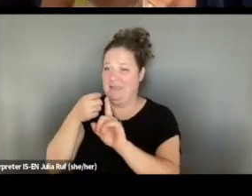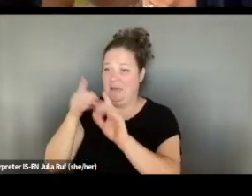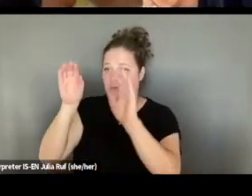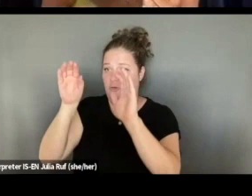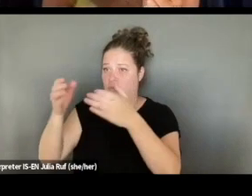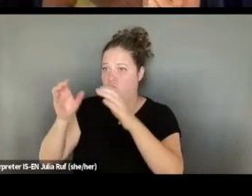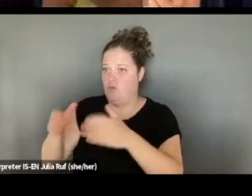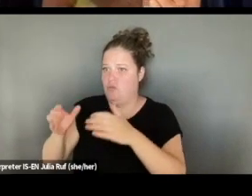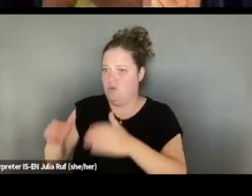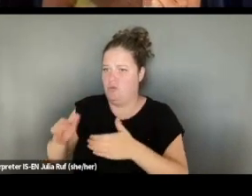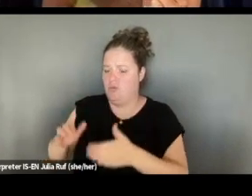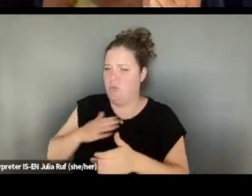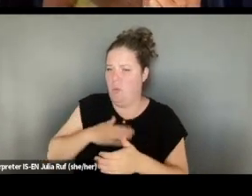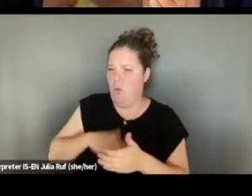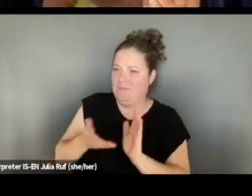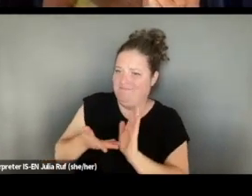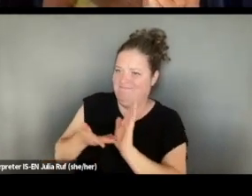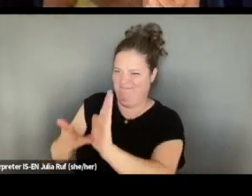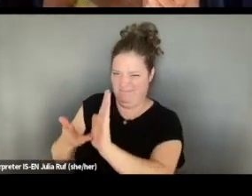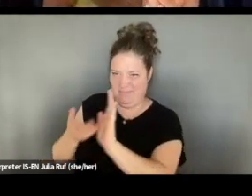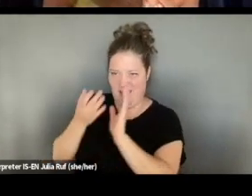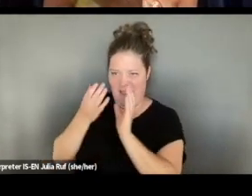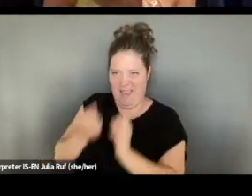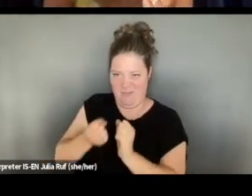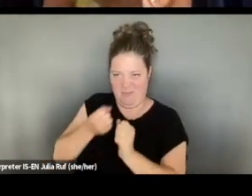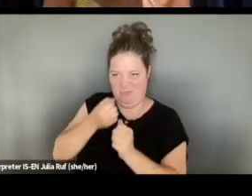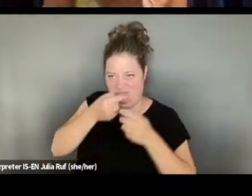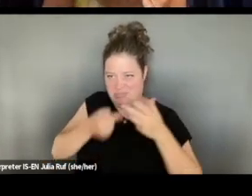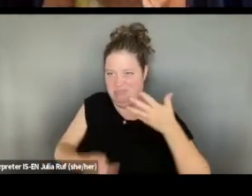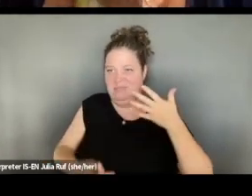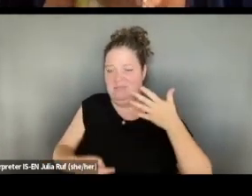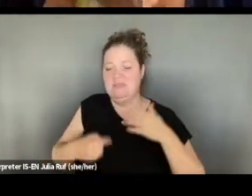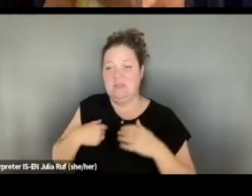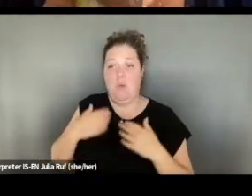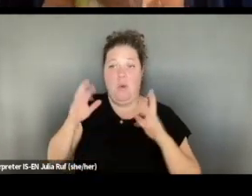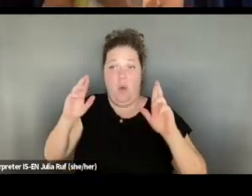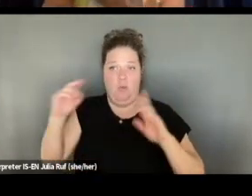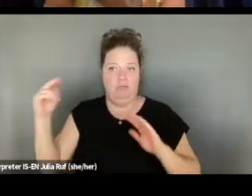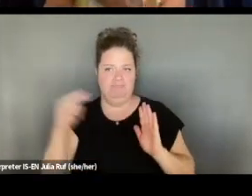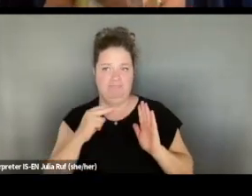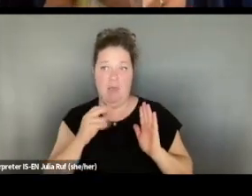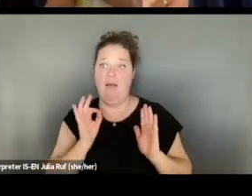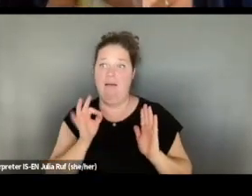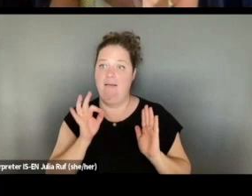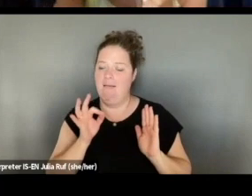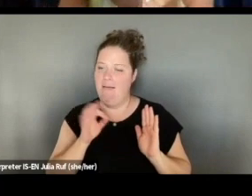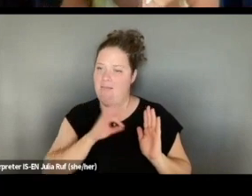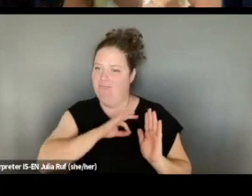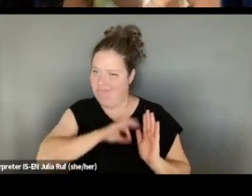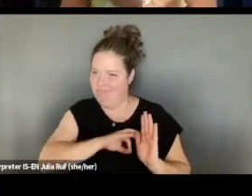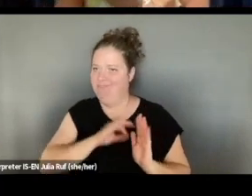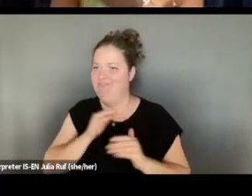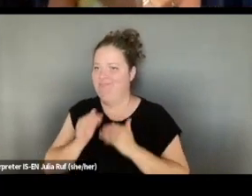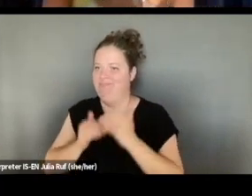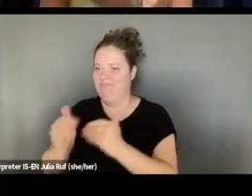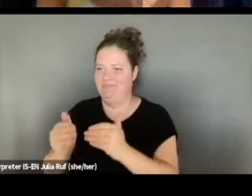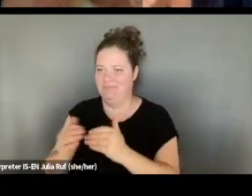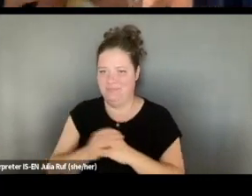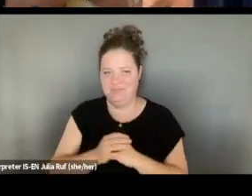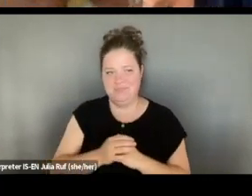this material, and hopefully, use it. And if we, in the scaling-up part, we also would like to, of course,